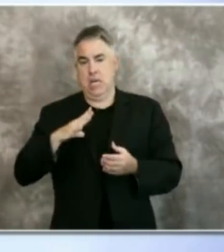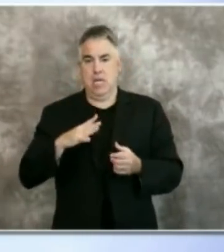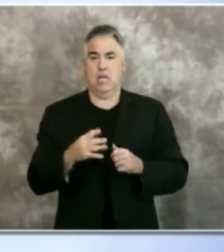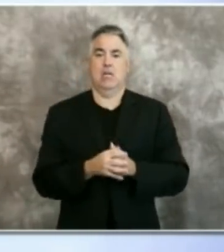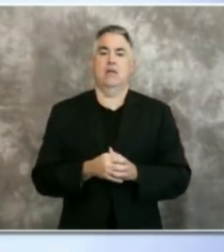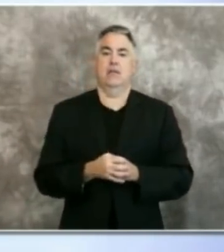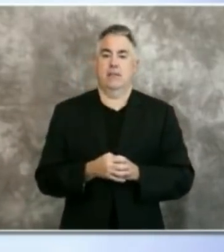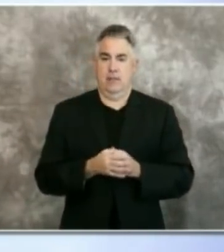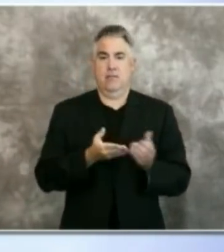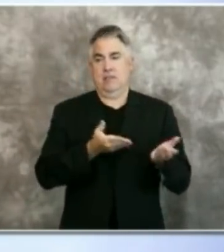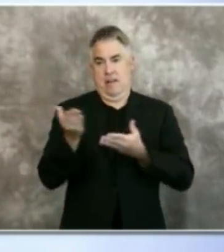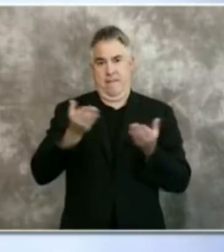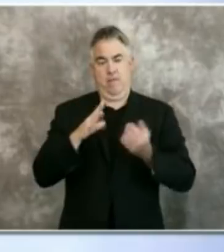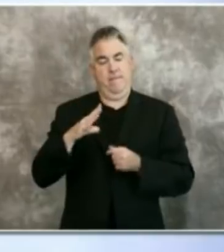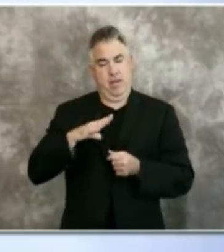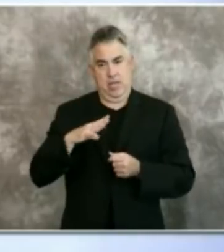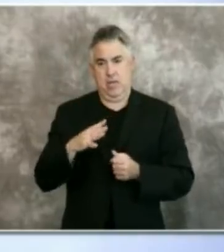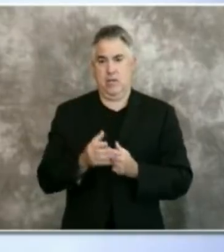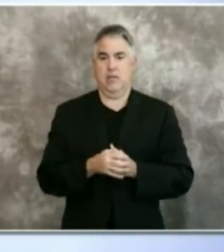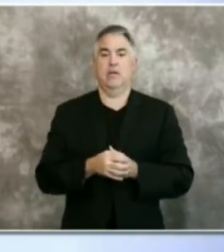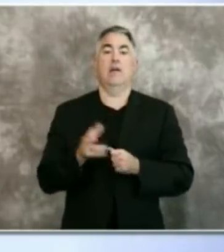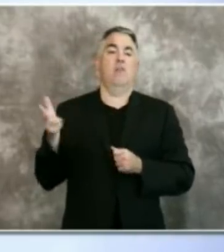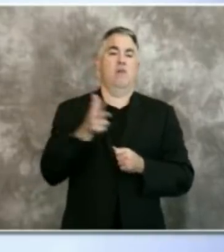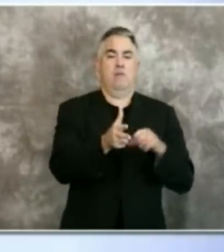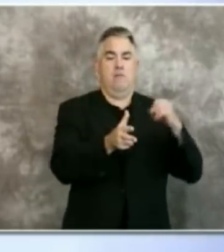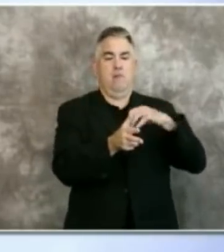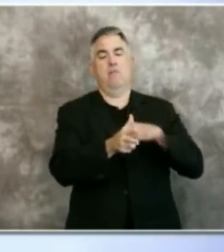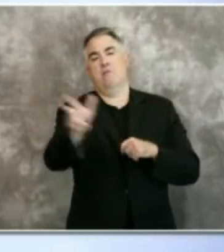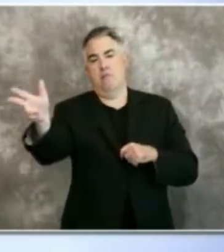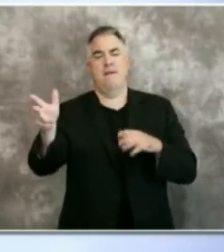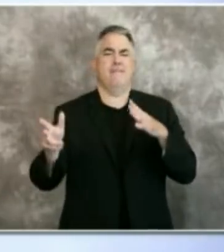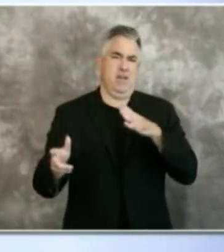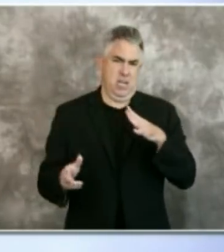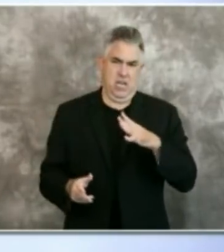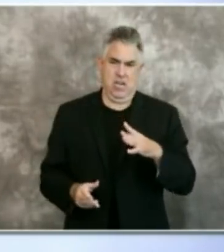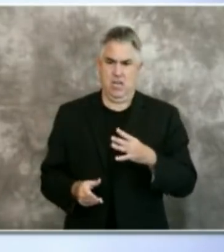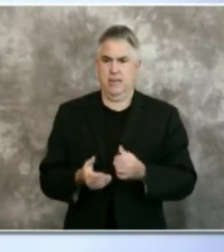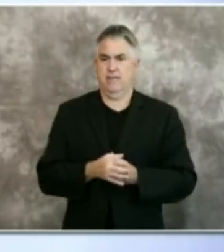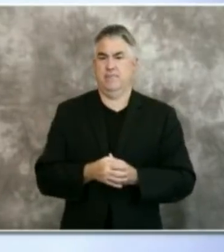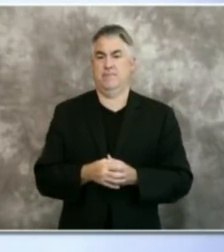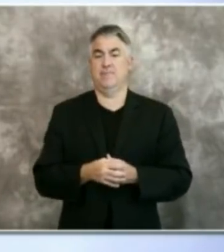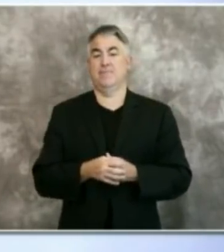WILL BE LIMITED OUTDOOR DINING ONLY. I JUST OUTDOOR DINING OF COURSE THEY CAN YOU PICK UP